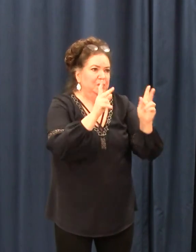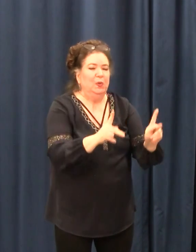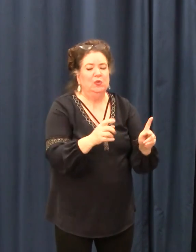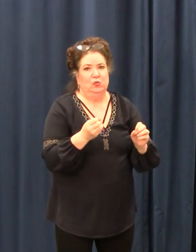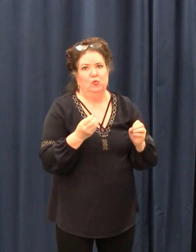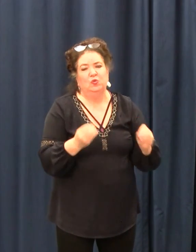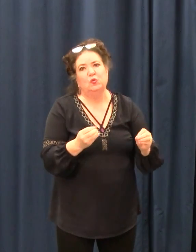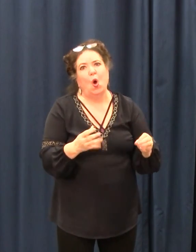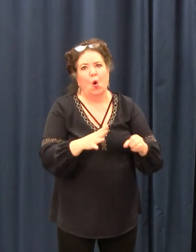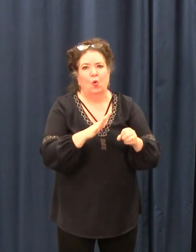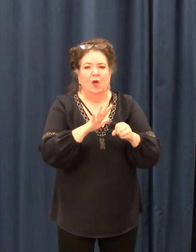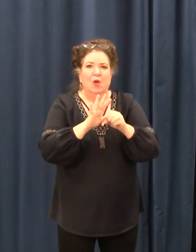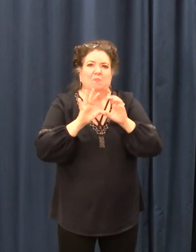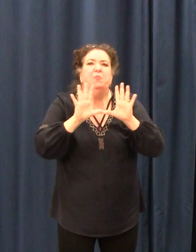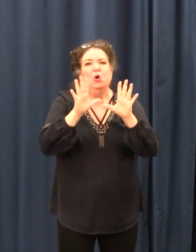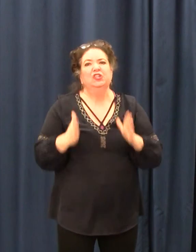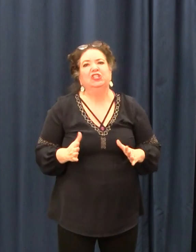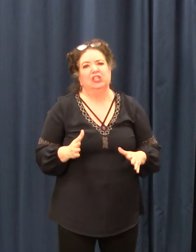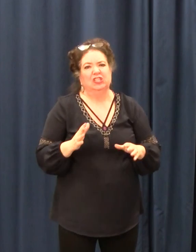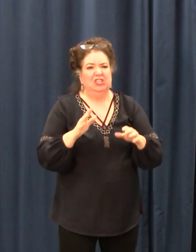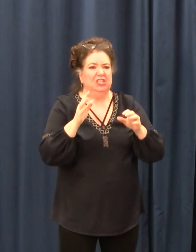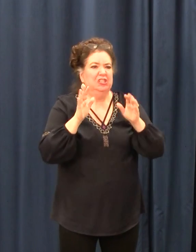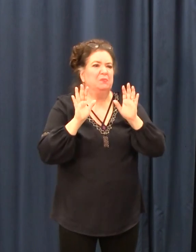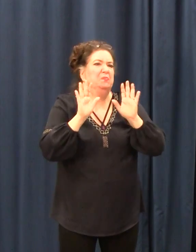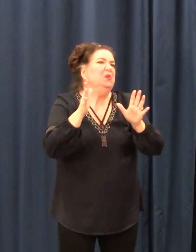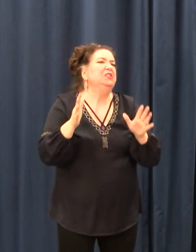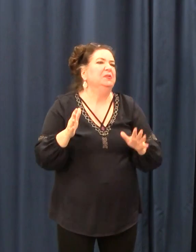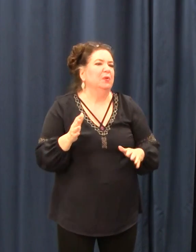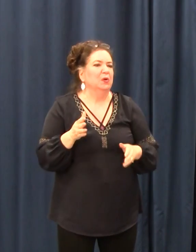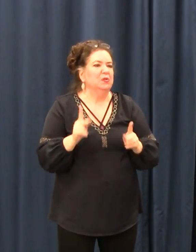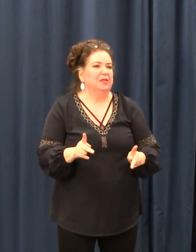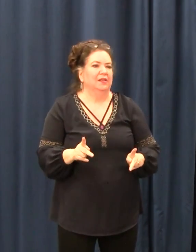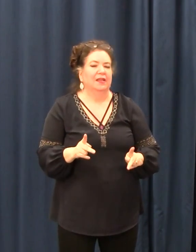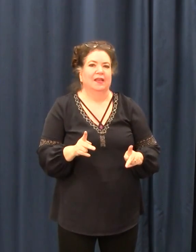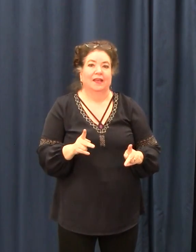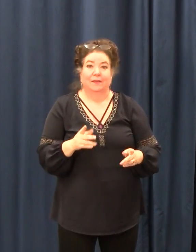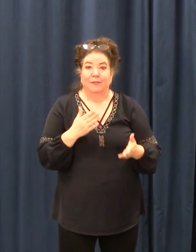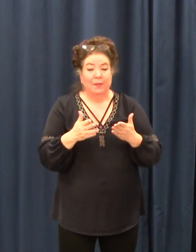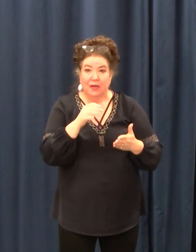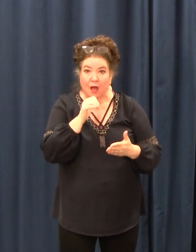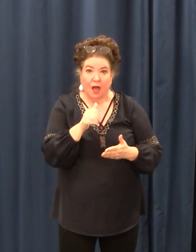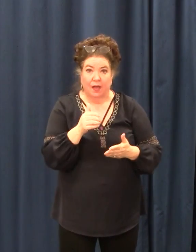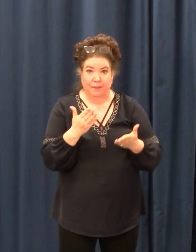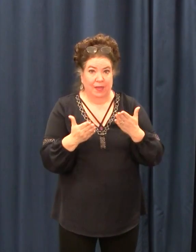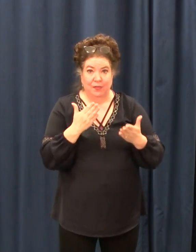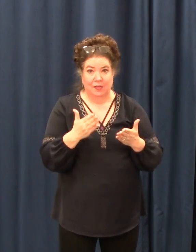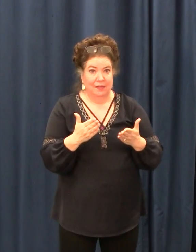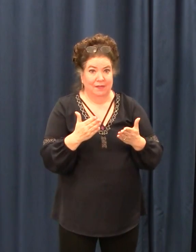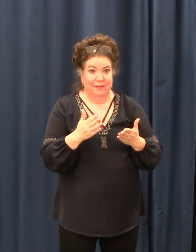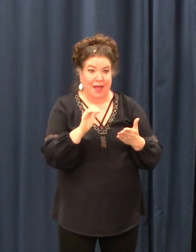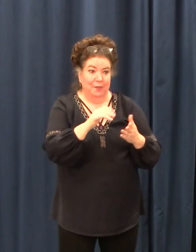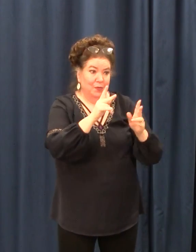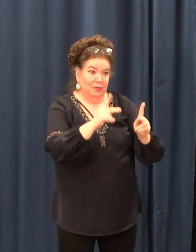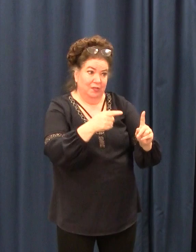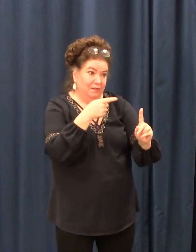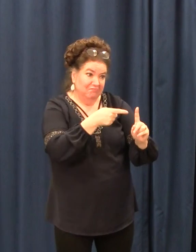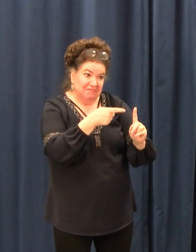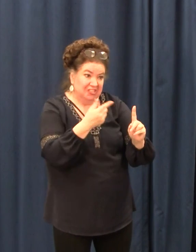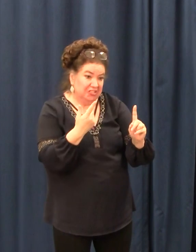this person who's so pushy! she's such a pushy person! Maybe not, maybe that person is just